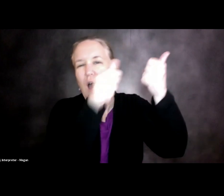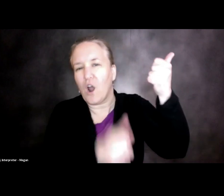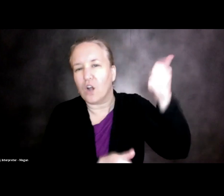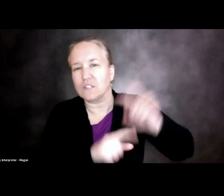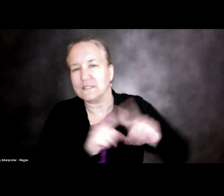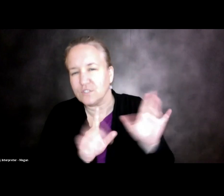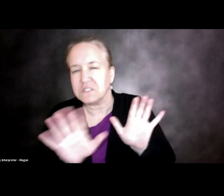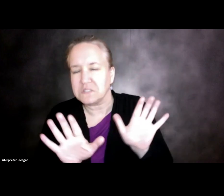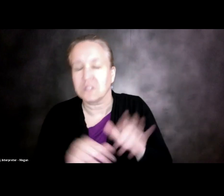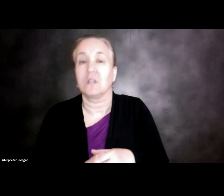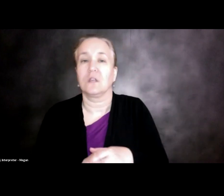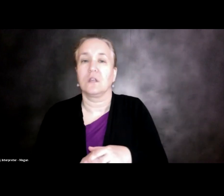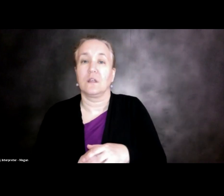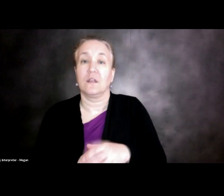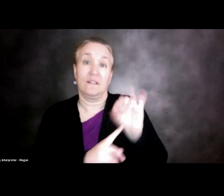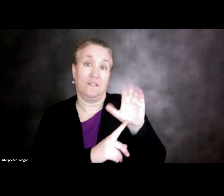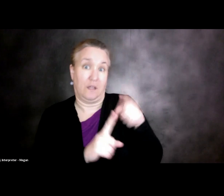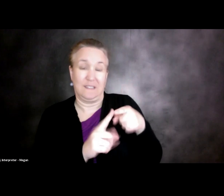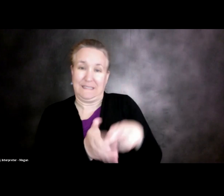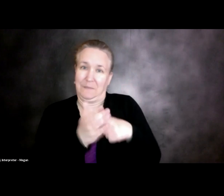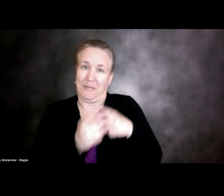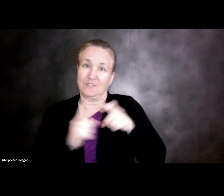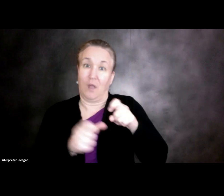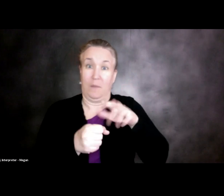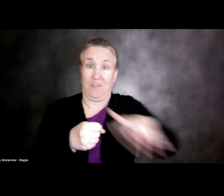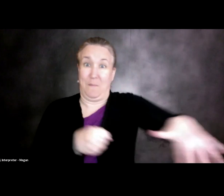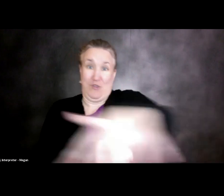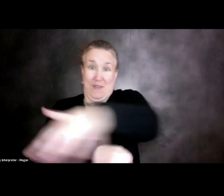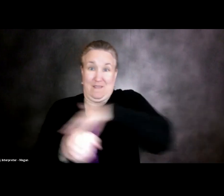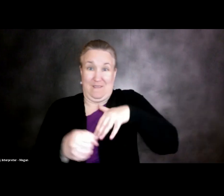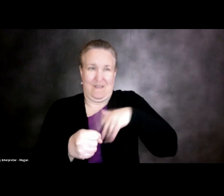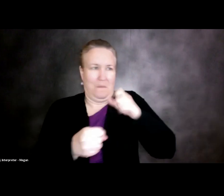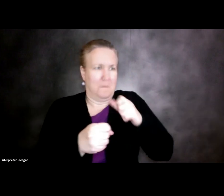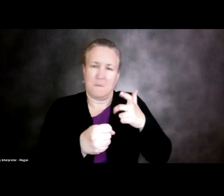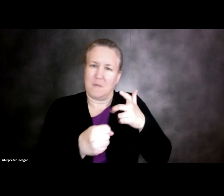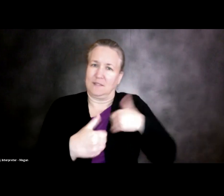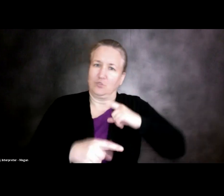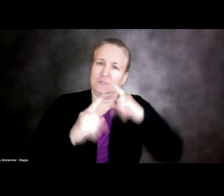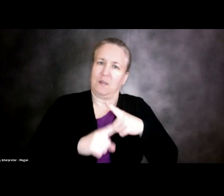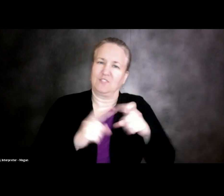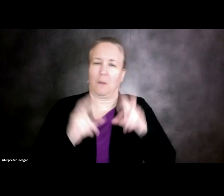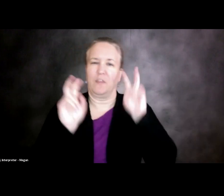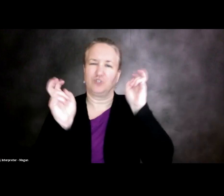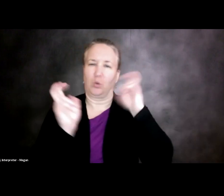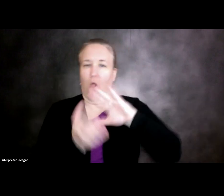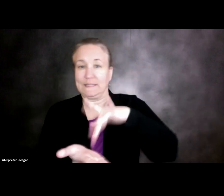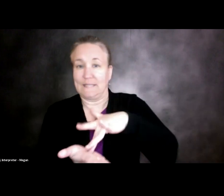The fact is that the demands from the so-called periphery have to be met with a response from the so-called center.